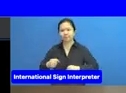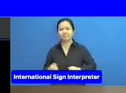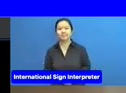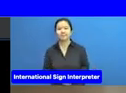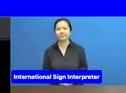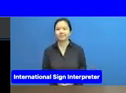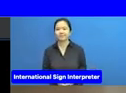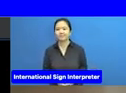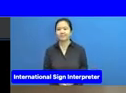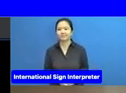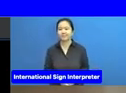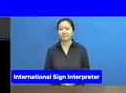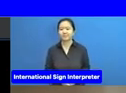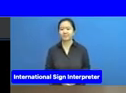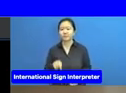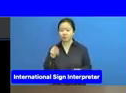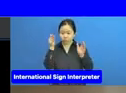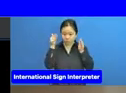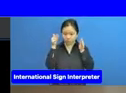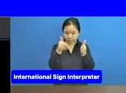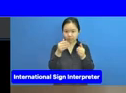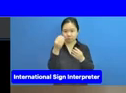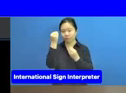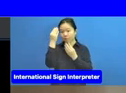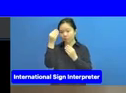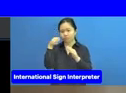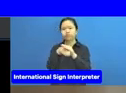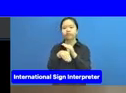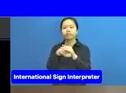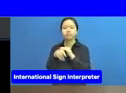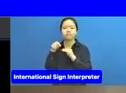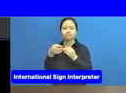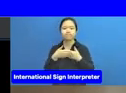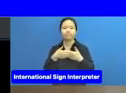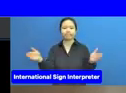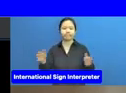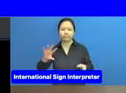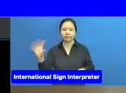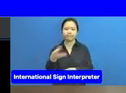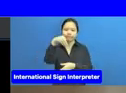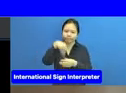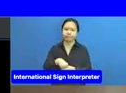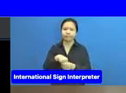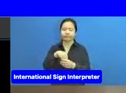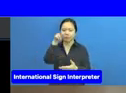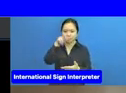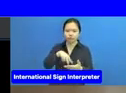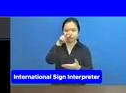Another section under activities on our website is the page resources where we collect research